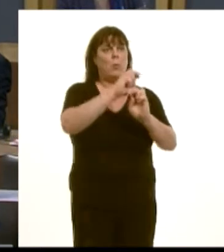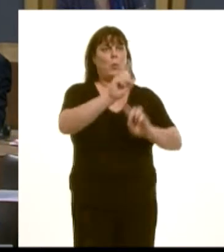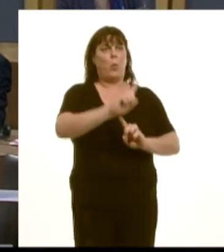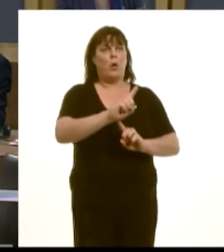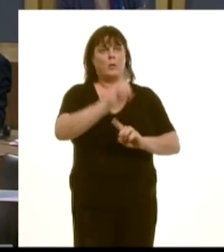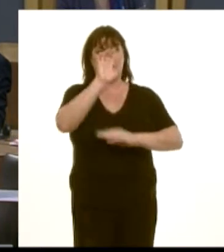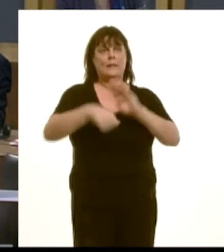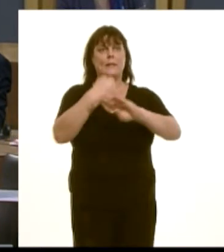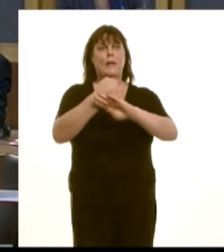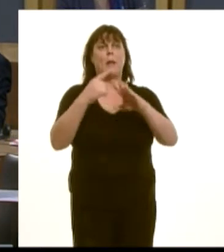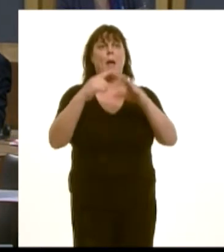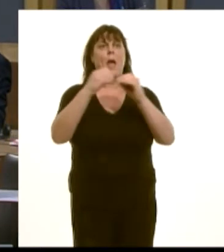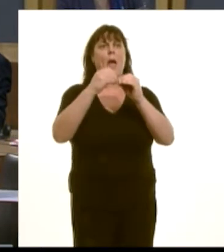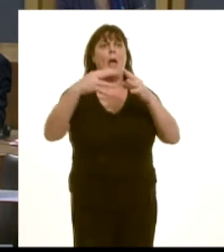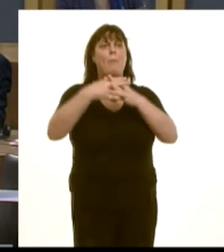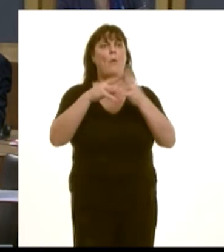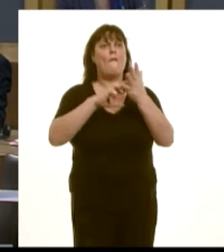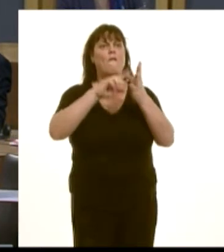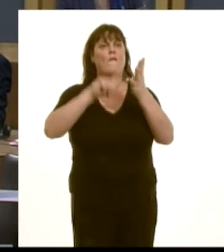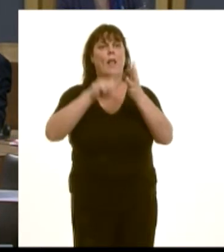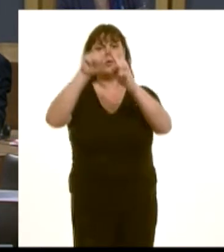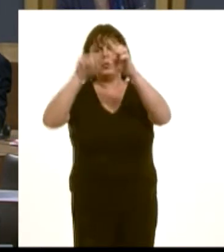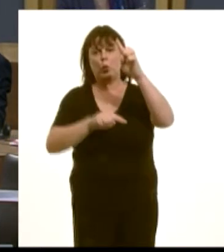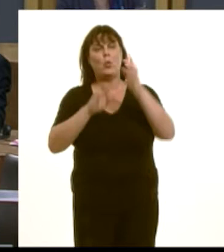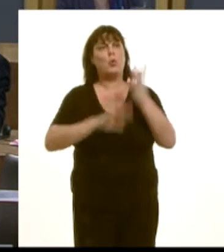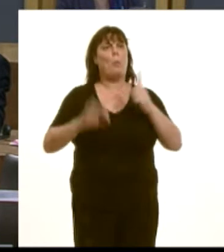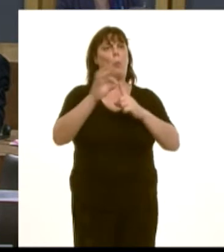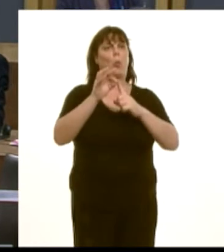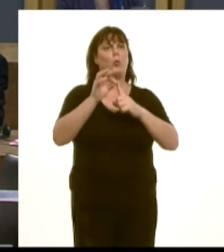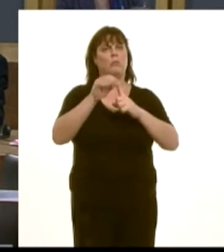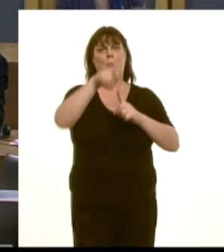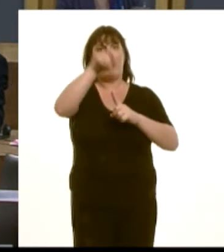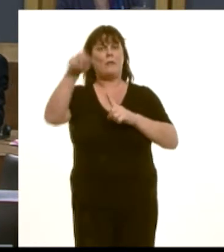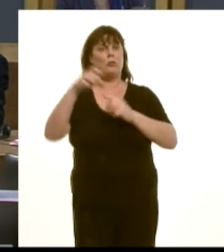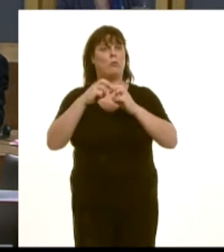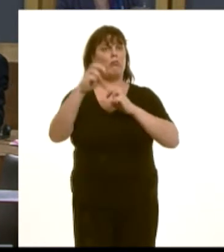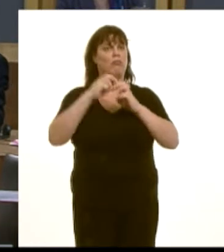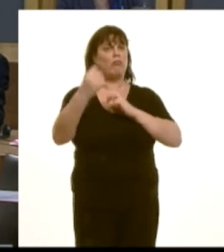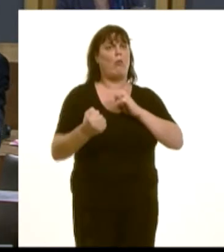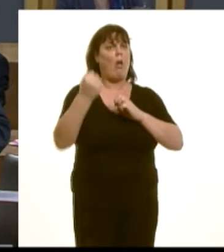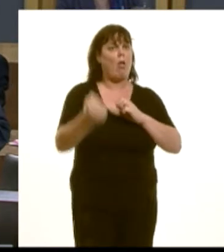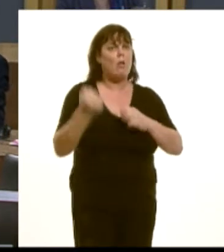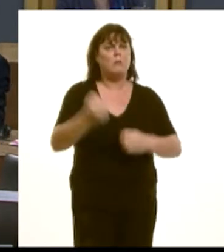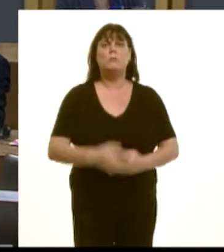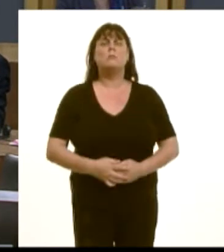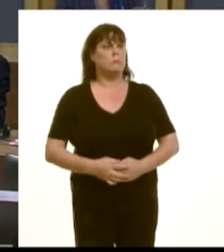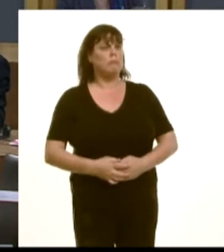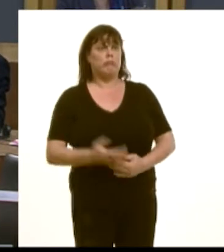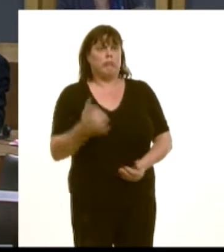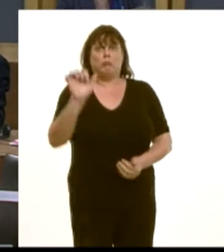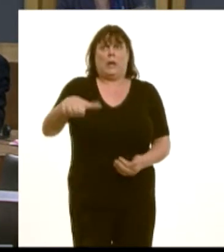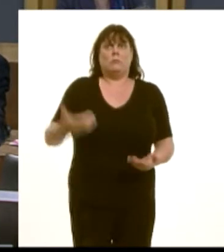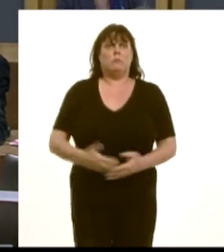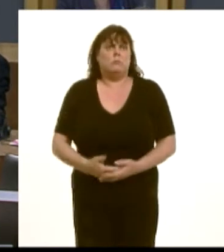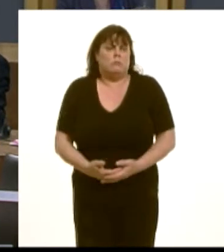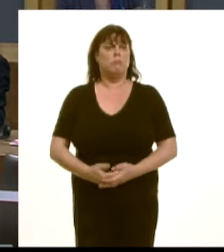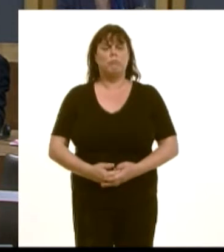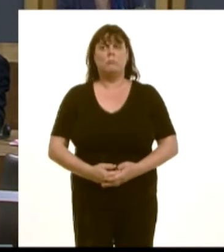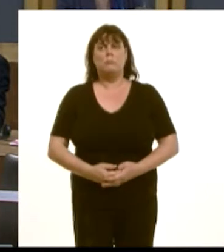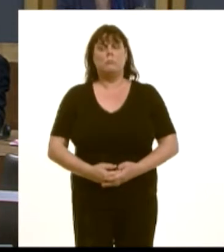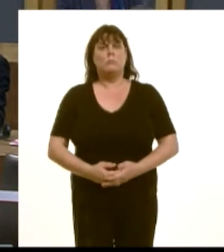Ebbw Vale to Newport passenger rail link? Carwyn Jones: Yes. As part of the phase 1